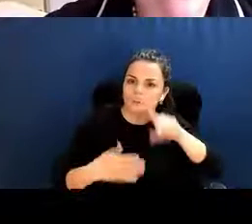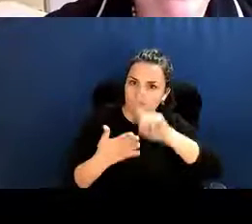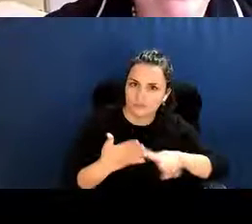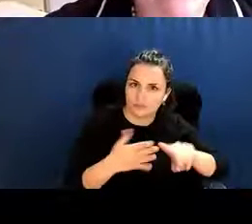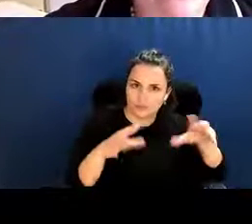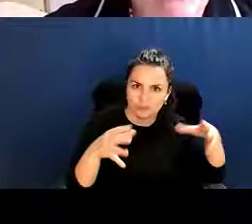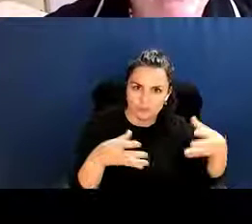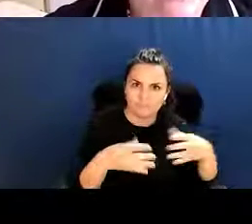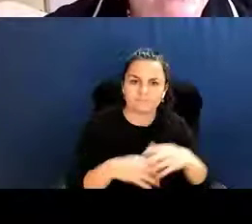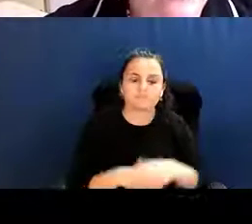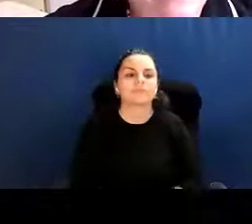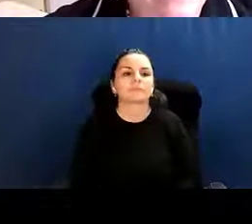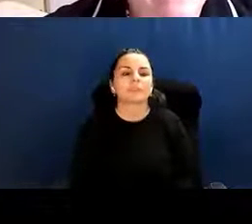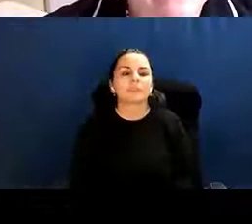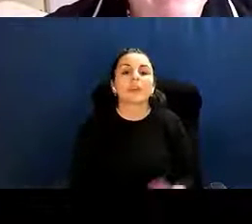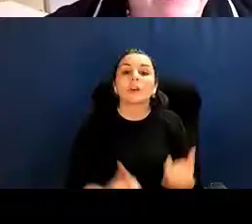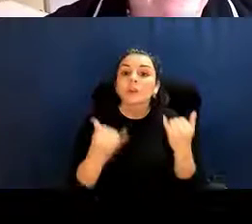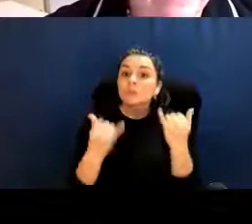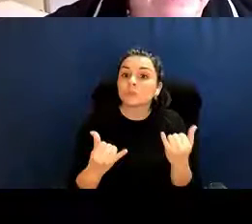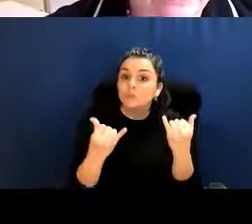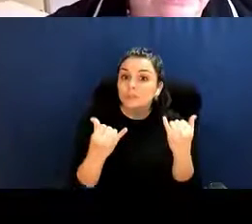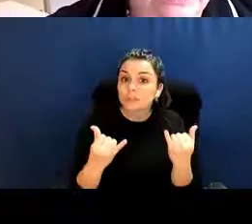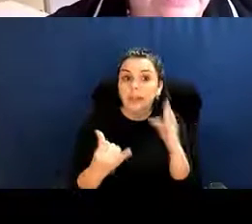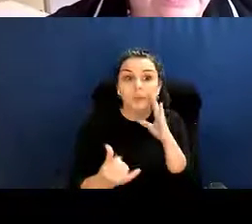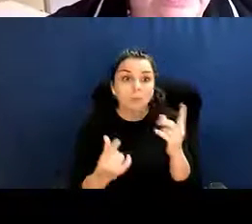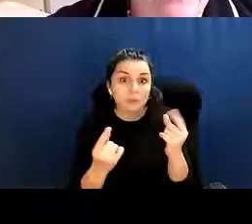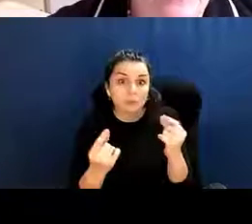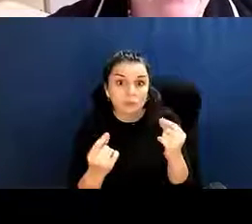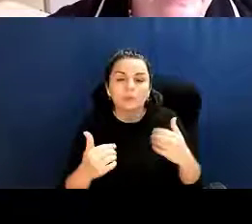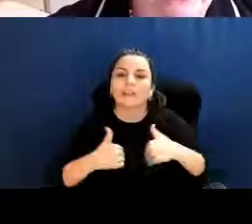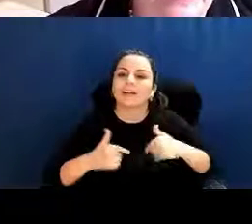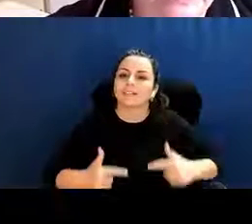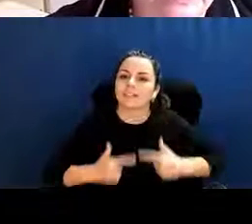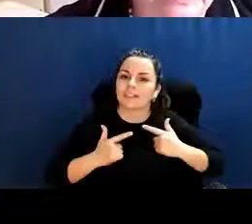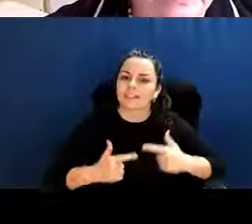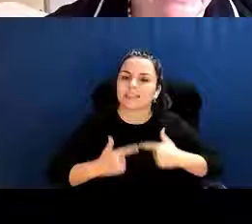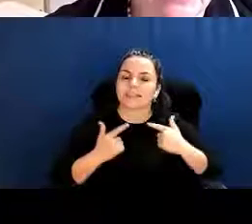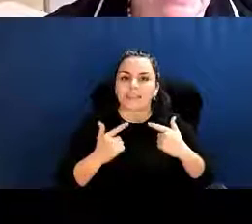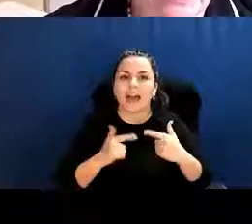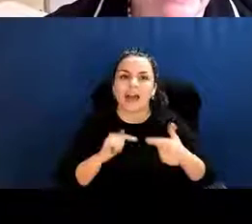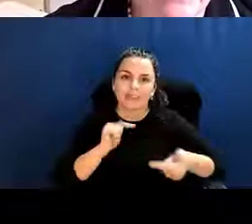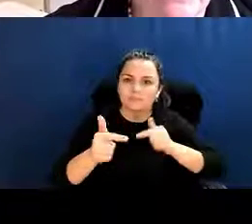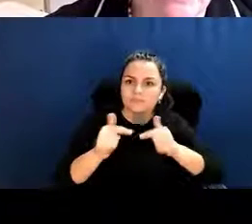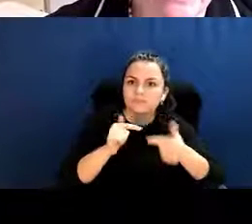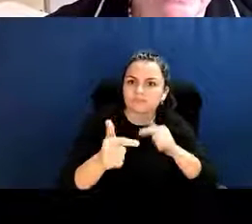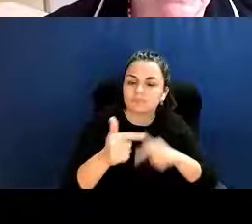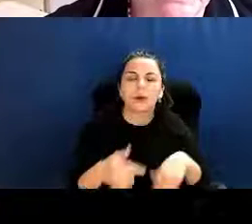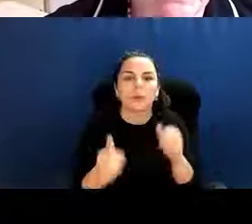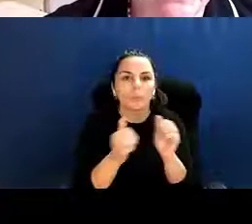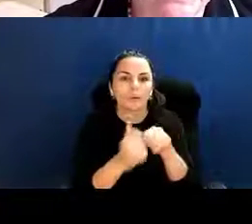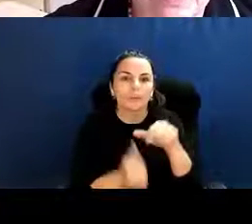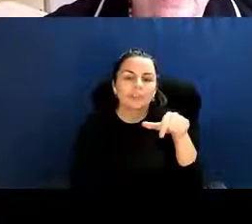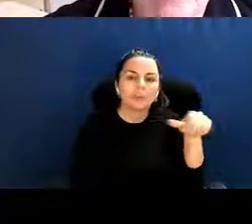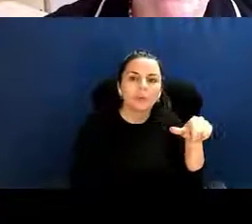Today's format is a live session, and we will have question and answer period with the presenters.